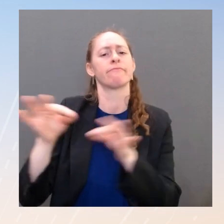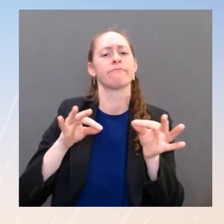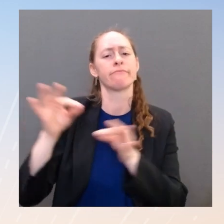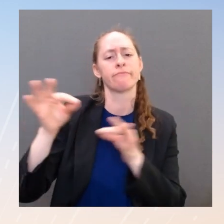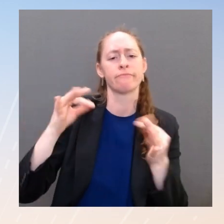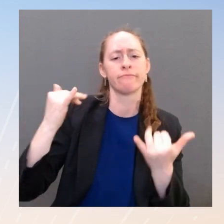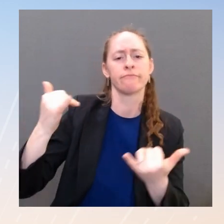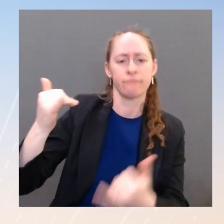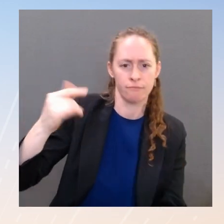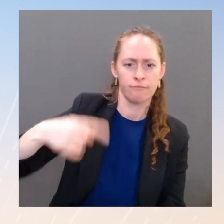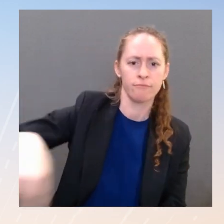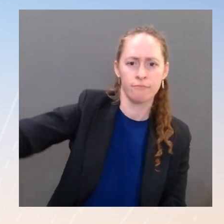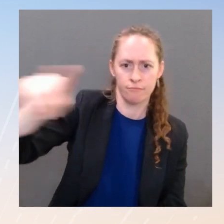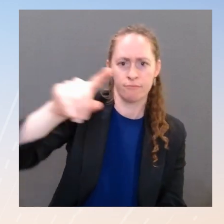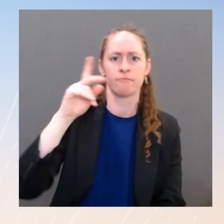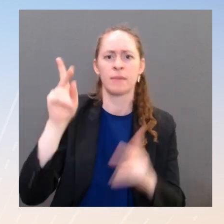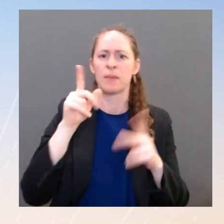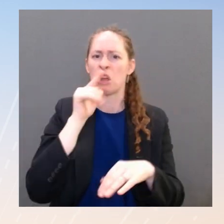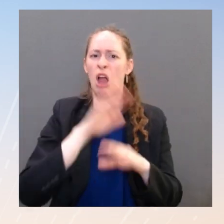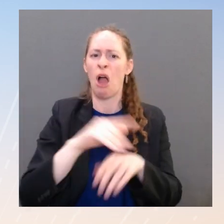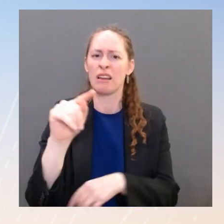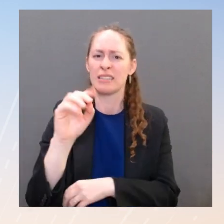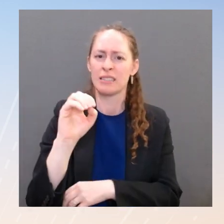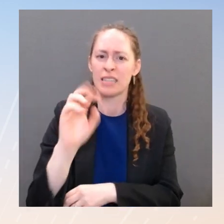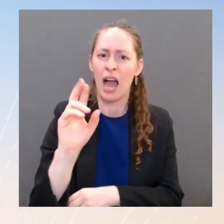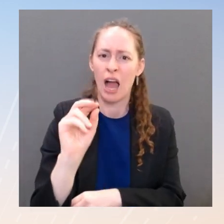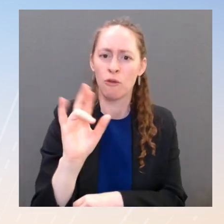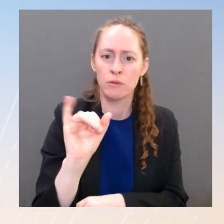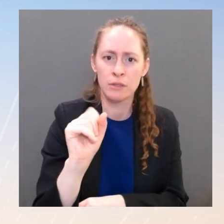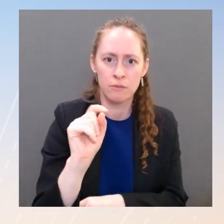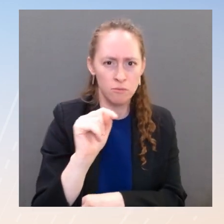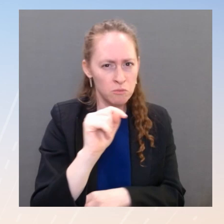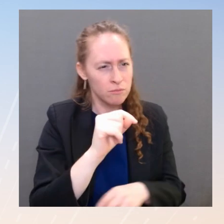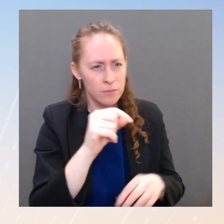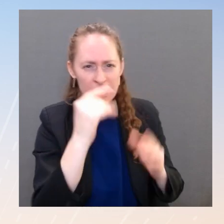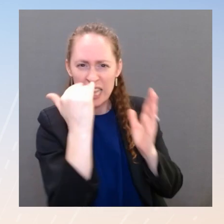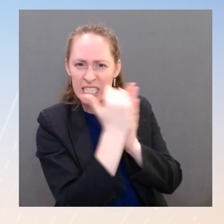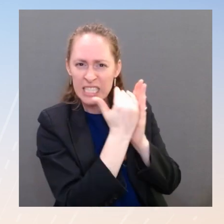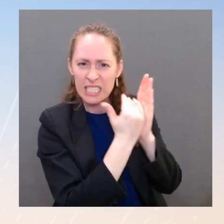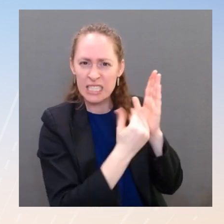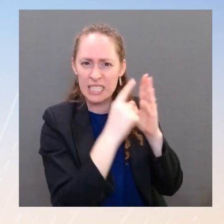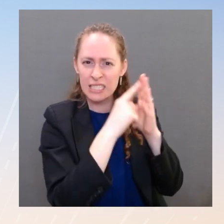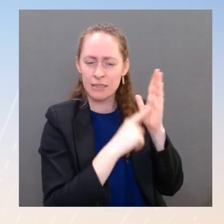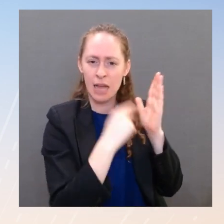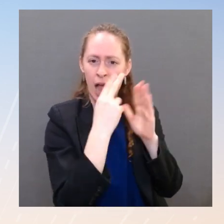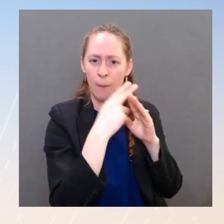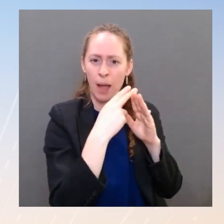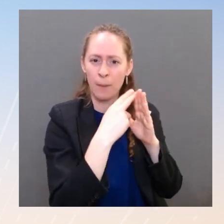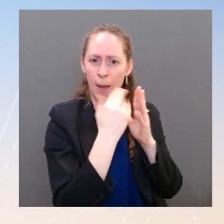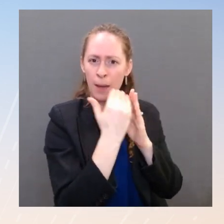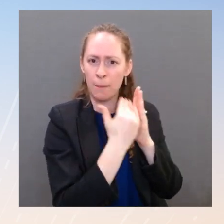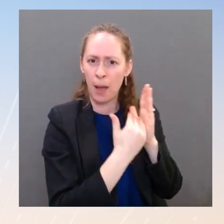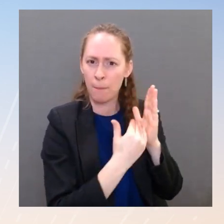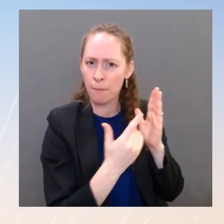Why isn't he saying, "We know where those 42 are; they're in jail"? Ms. Psaki: Well, Peter, I would really point you to the Department of Homeland Security